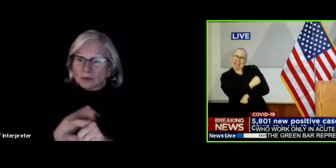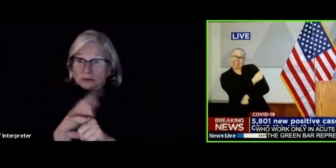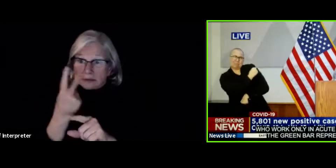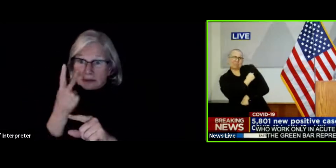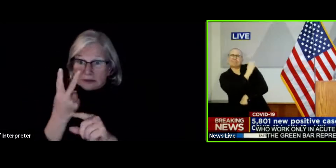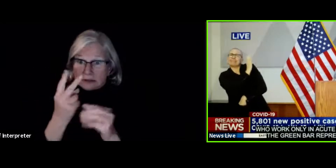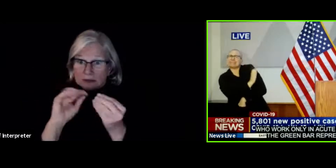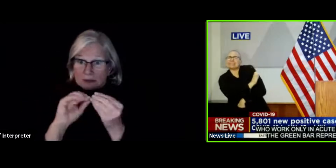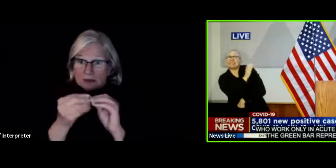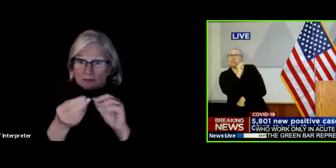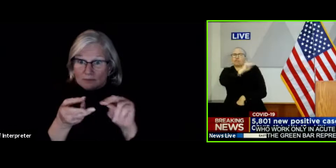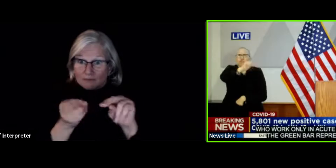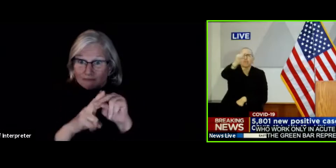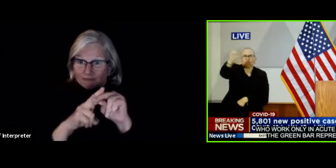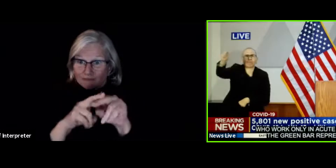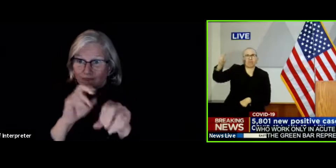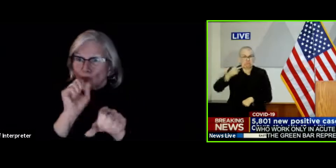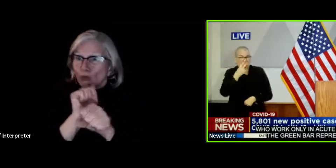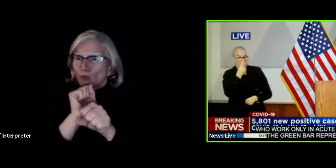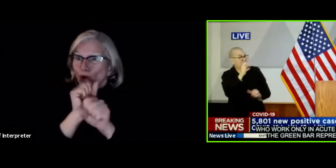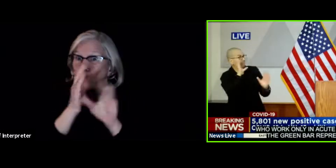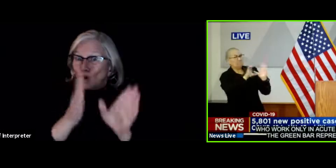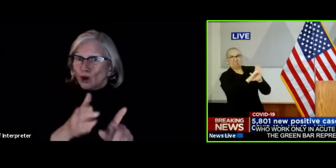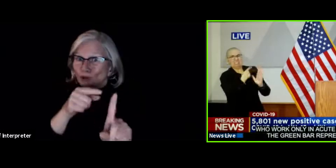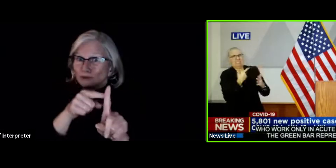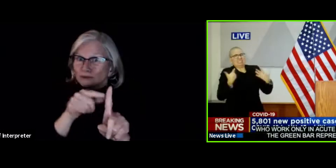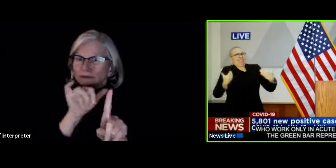REFLECTING THE SAME SHAPE OF A CURVE THAT WE'VE SEEN